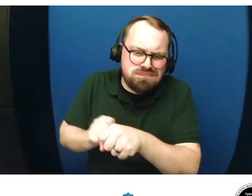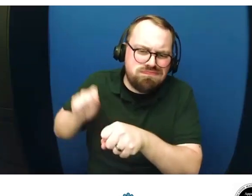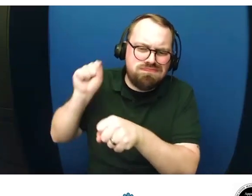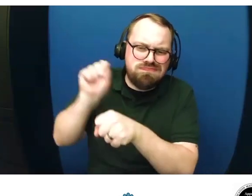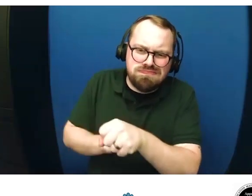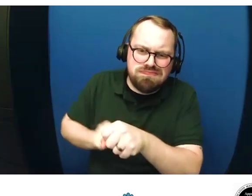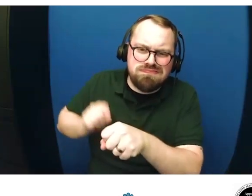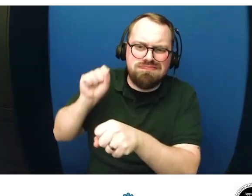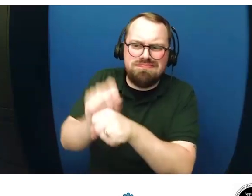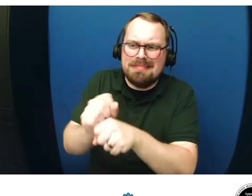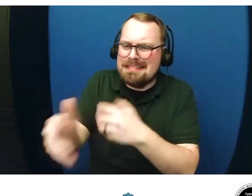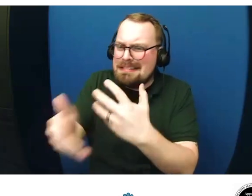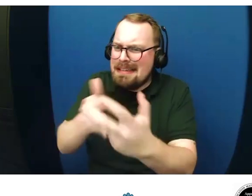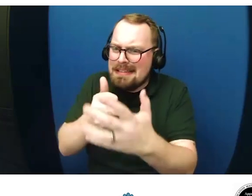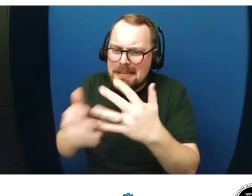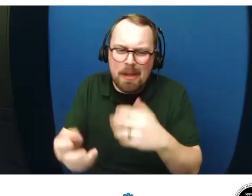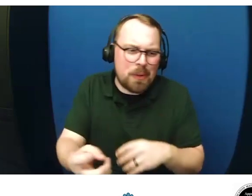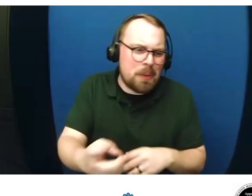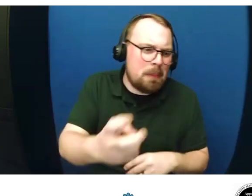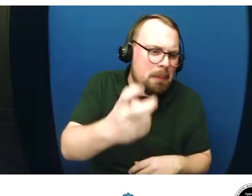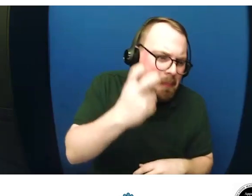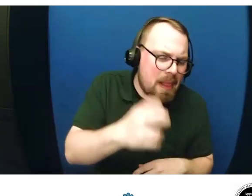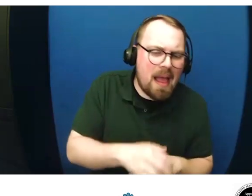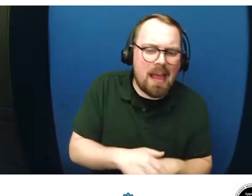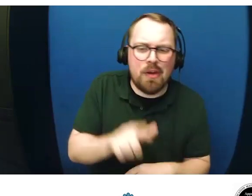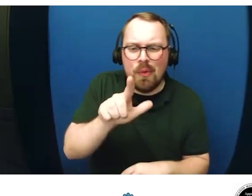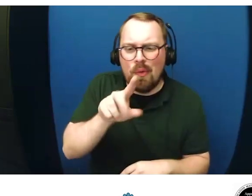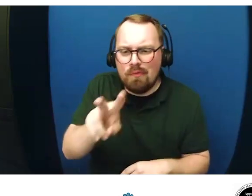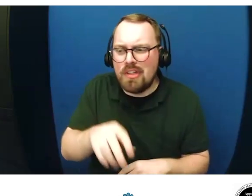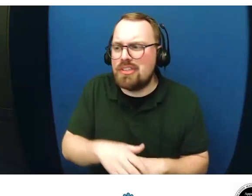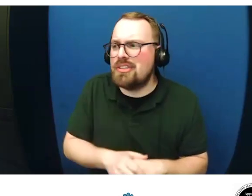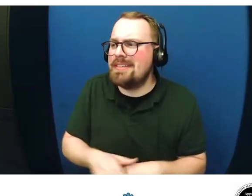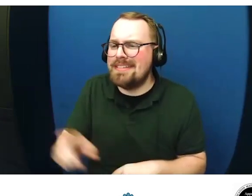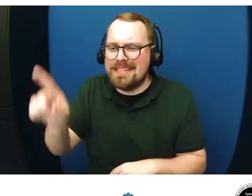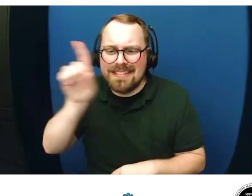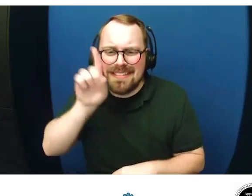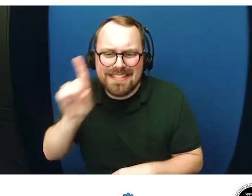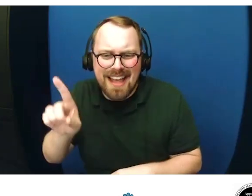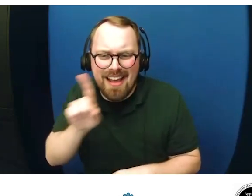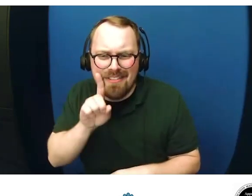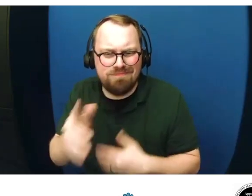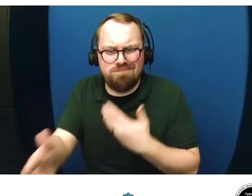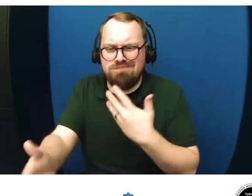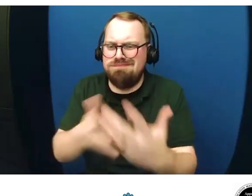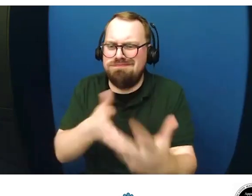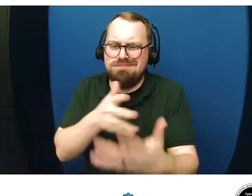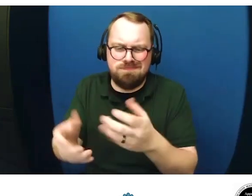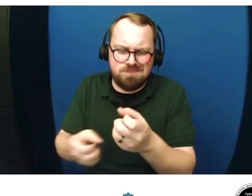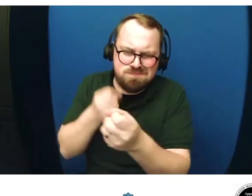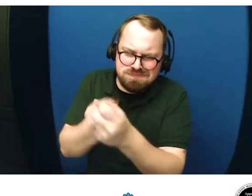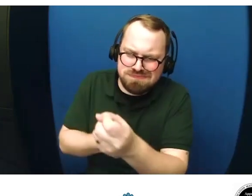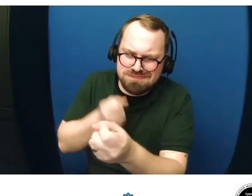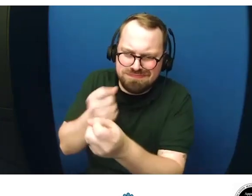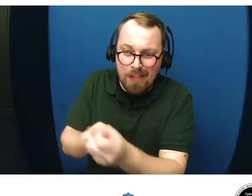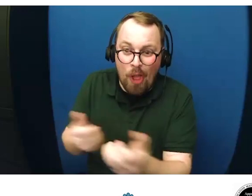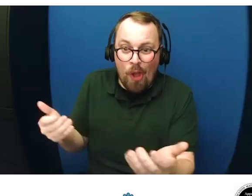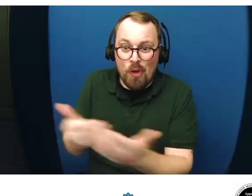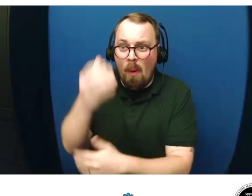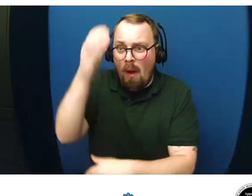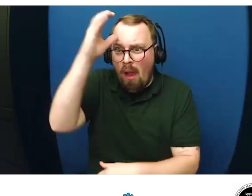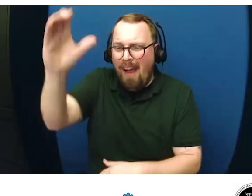blind or have low vision, deaf, hard of hearing. That's not a new concept here. Right? Some of